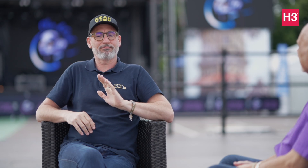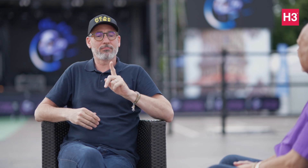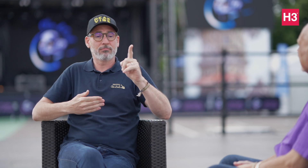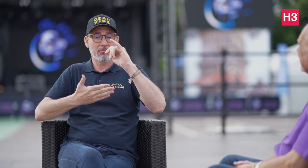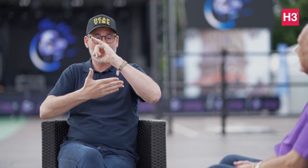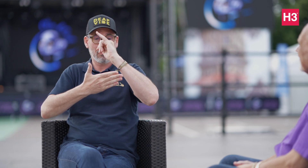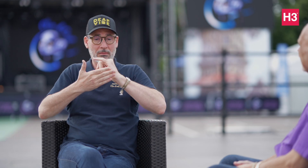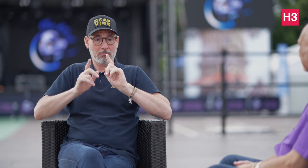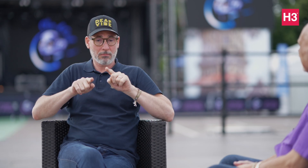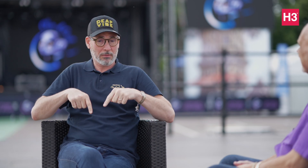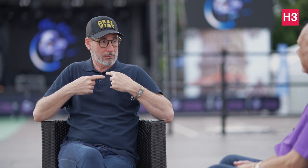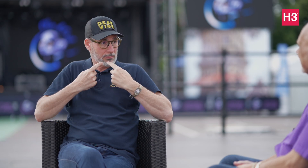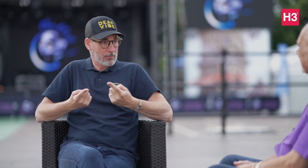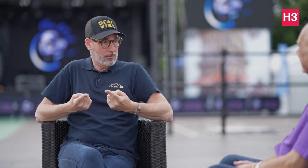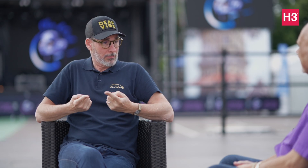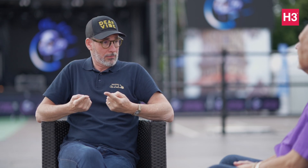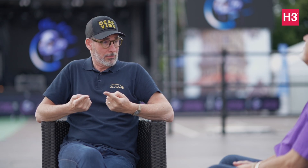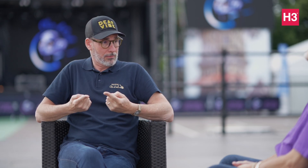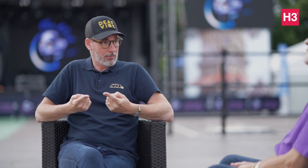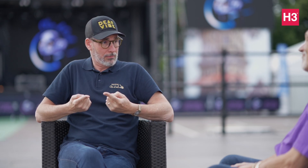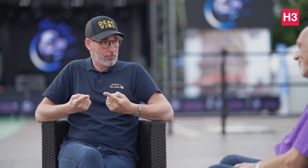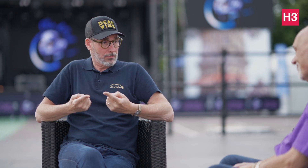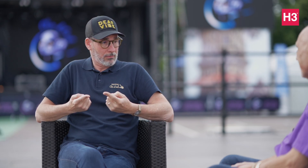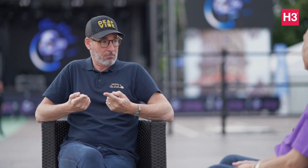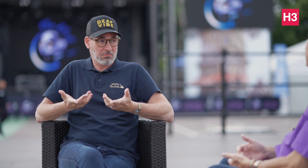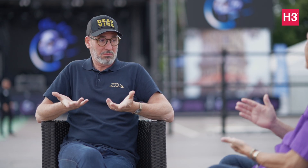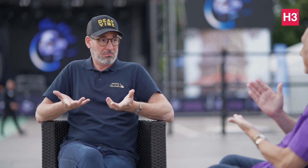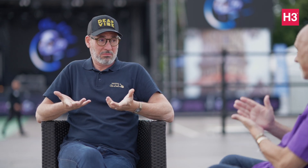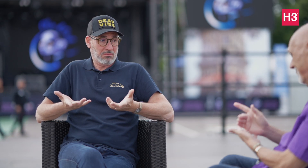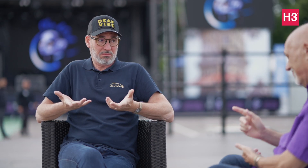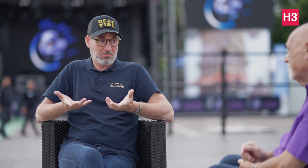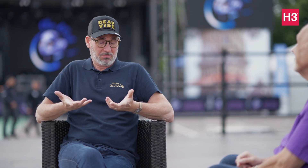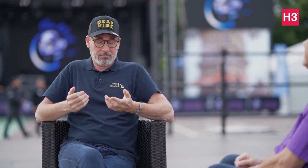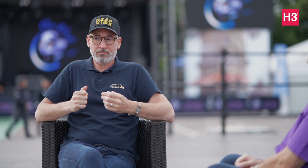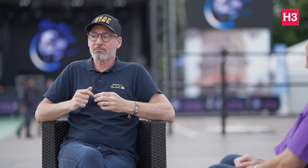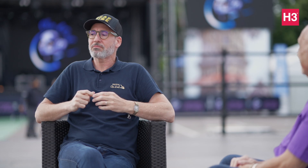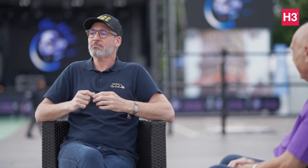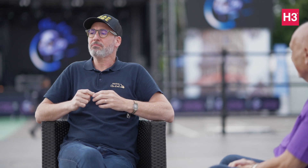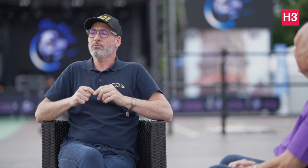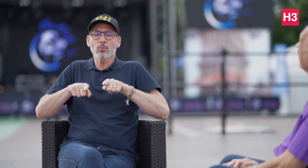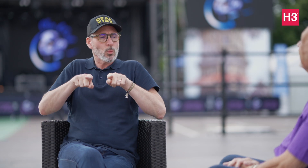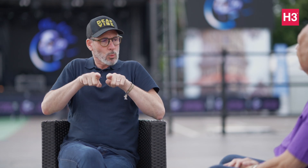After all, there’s no rule saying we have to, right?